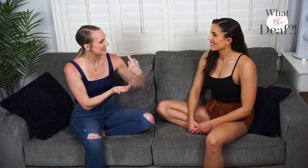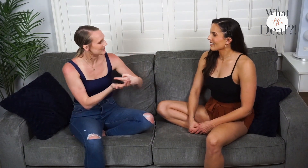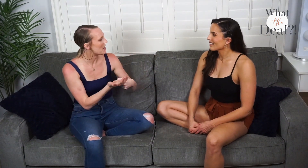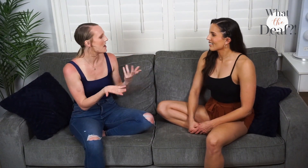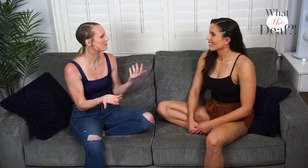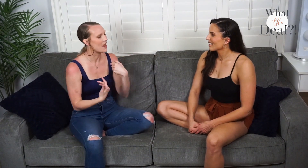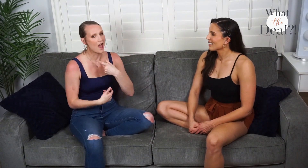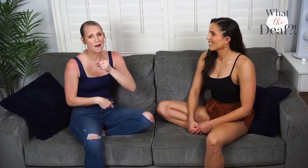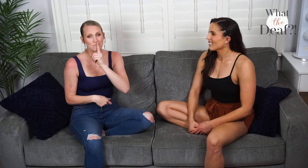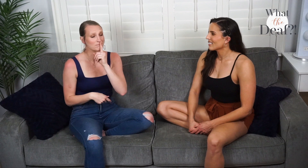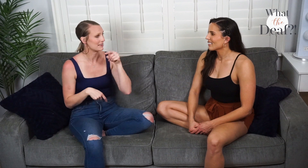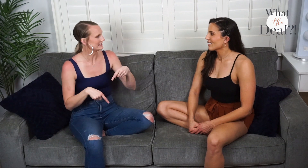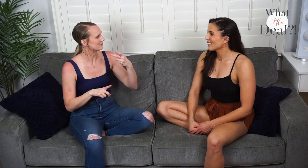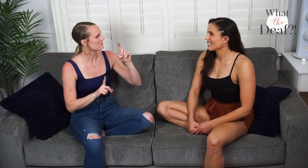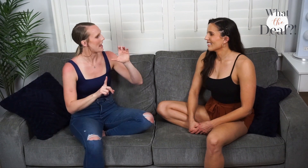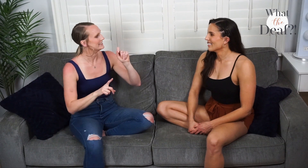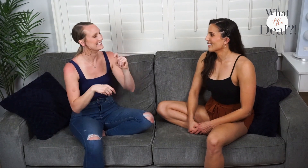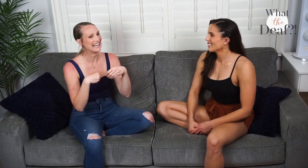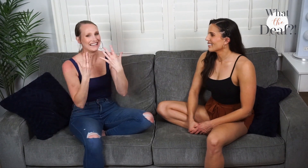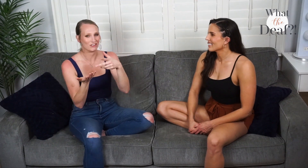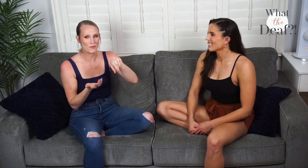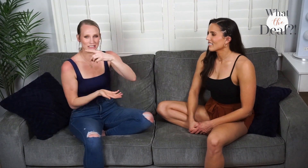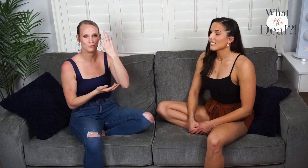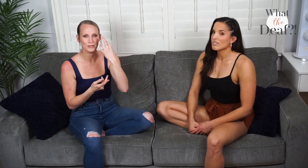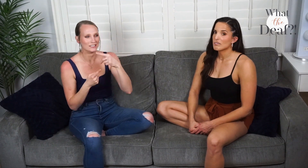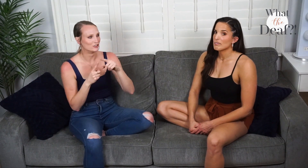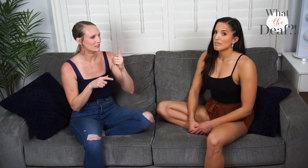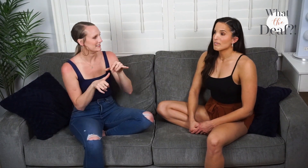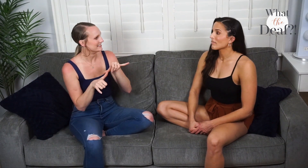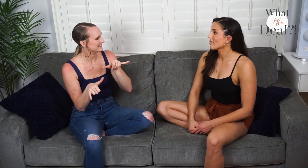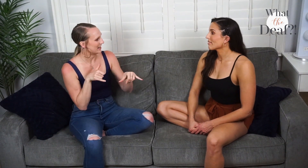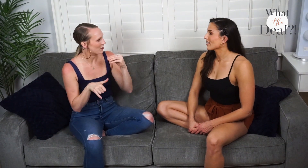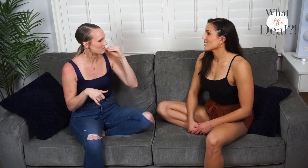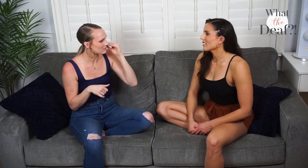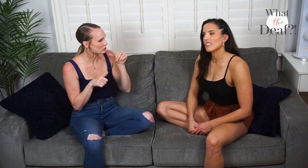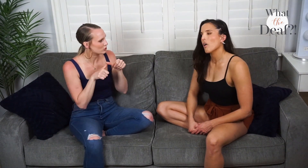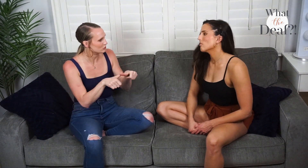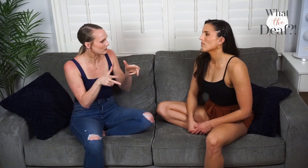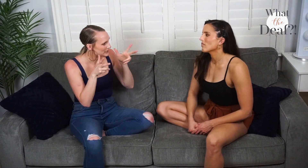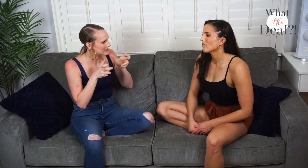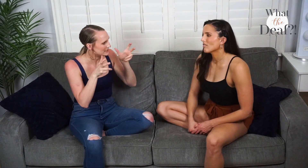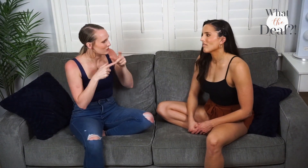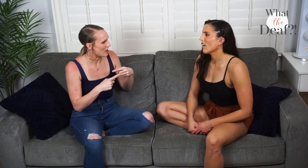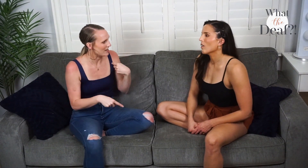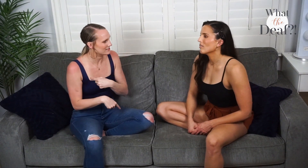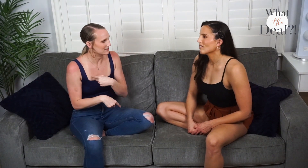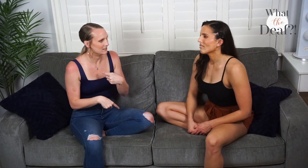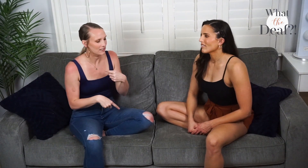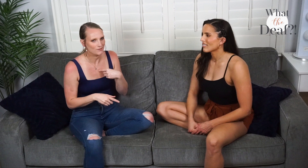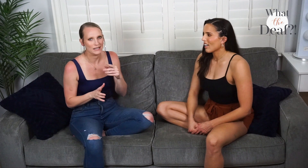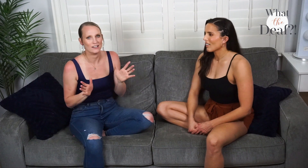And we had talked about this and I don't want this podcast to give you guys all a reason to stay home and continue listening to us.